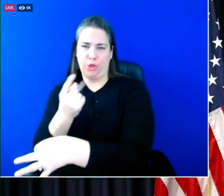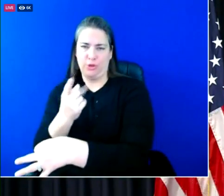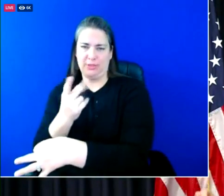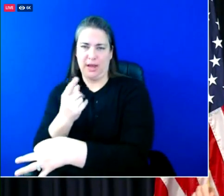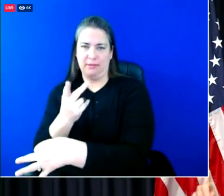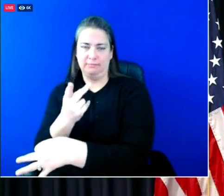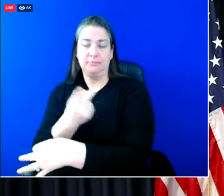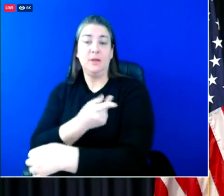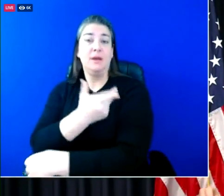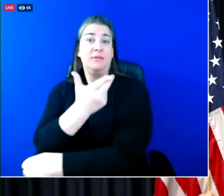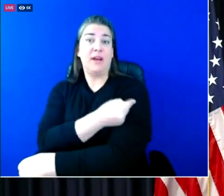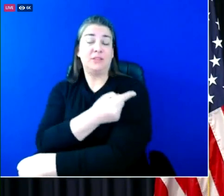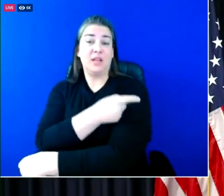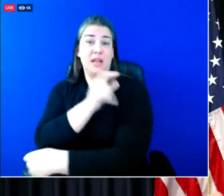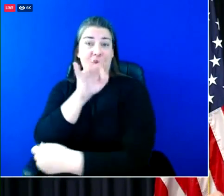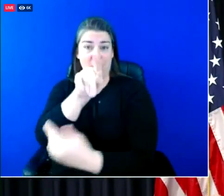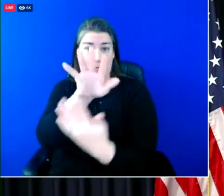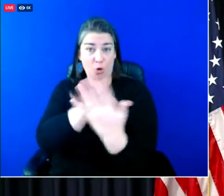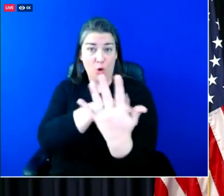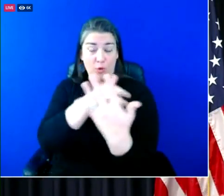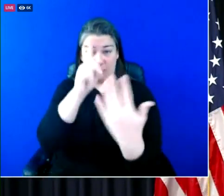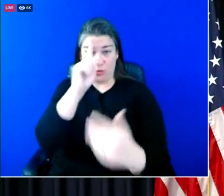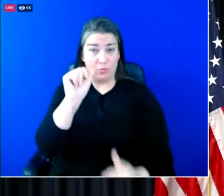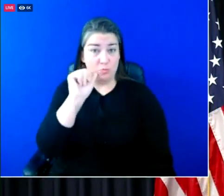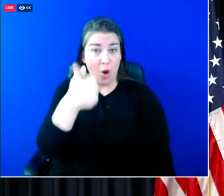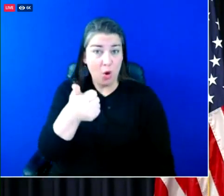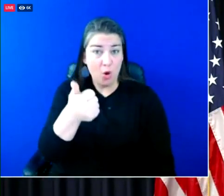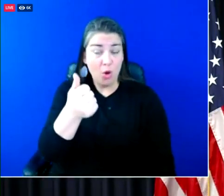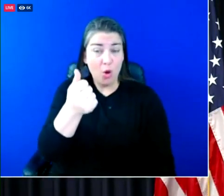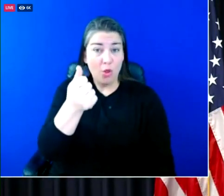that air scheduled for tomorrow Thursday at the Kroger Regional Vaccine